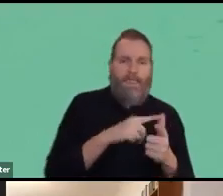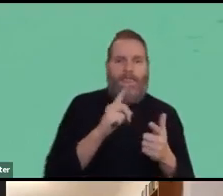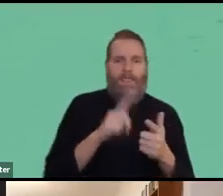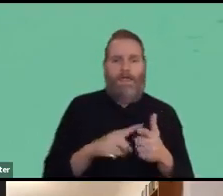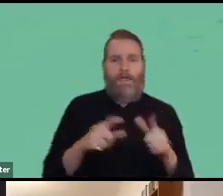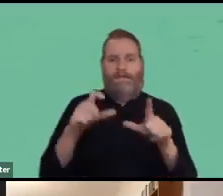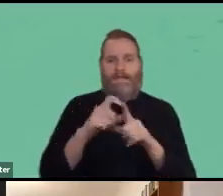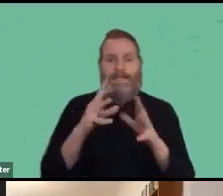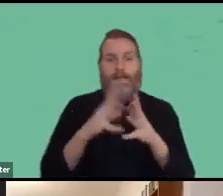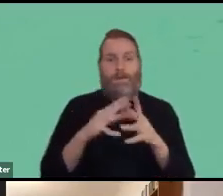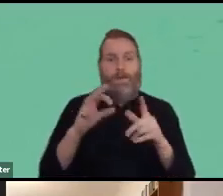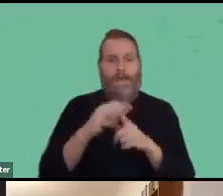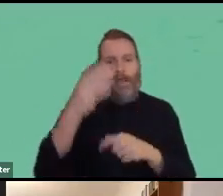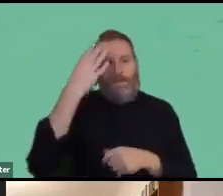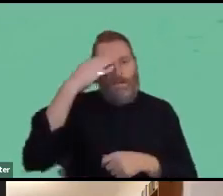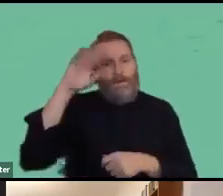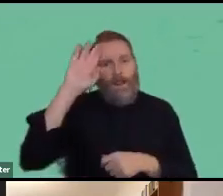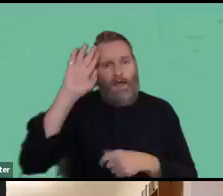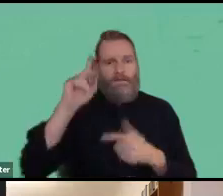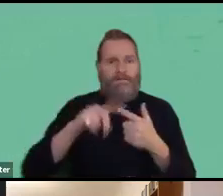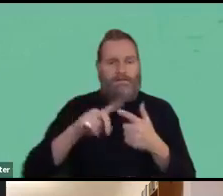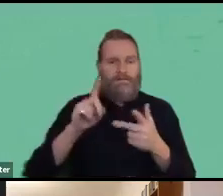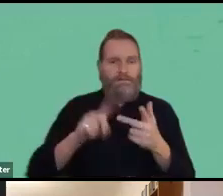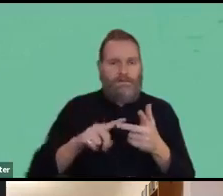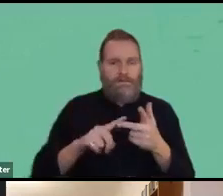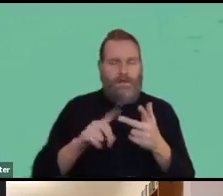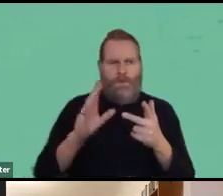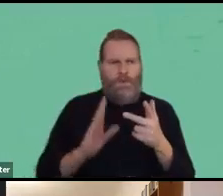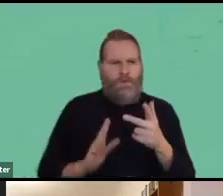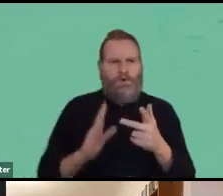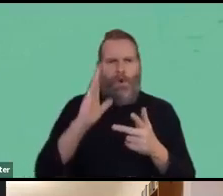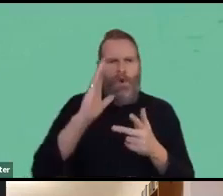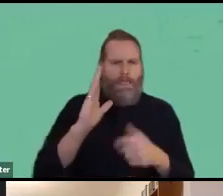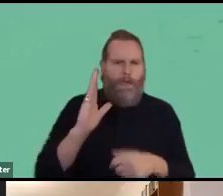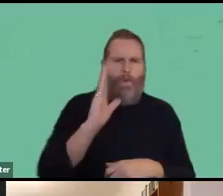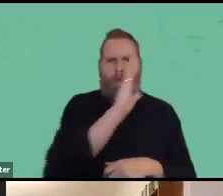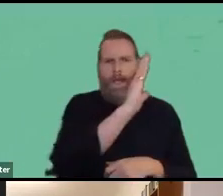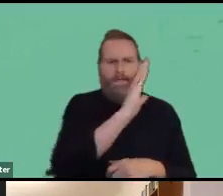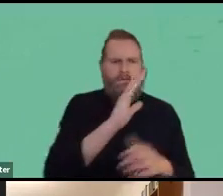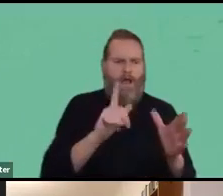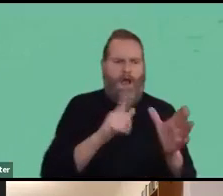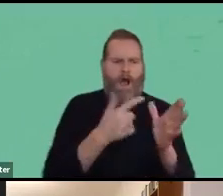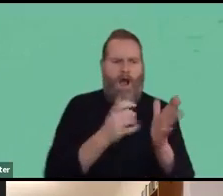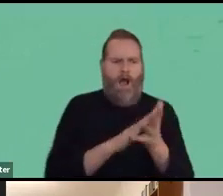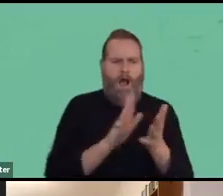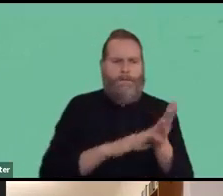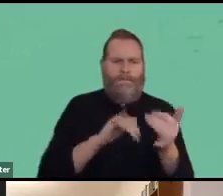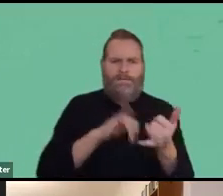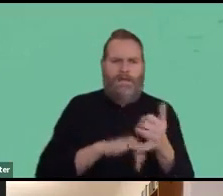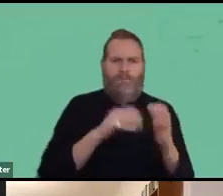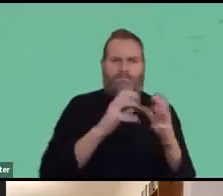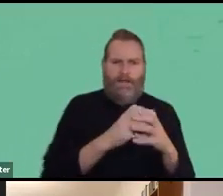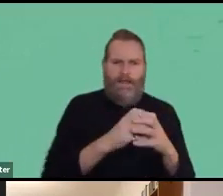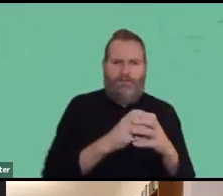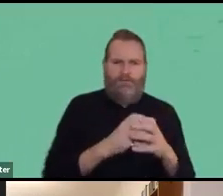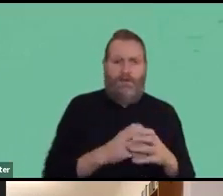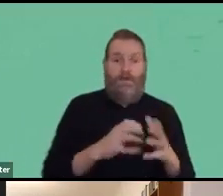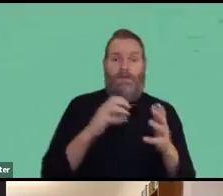MoJ Associated Officers branch, north west ARMs branch, DWP Somerset branch and DWP Stockton. Okay